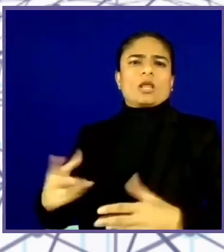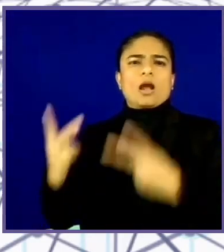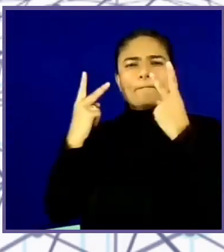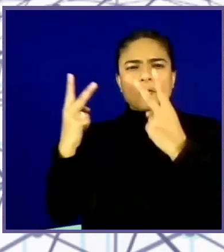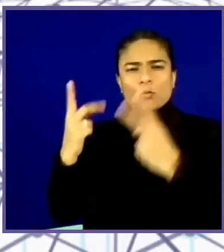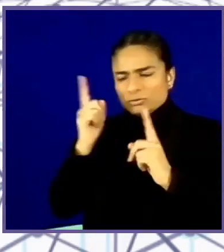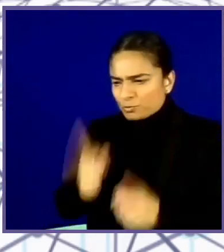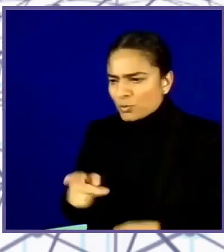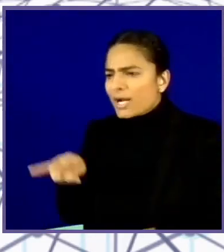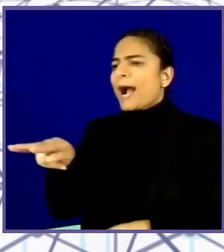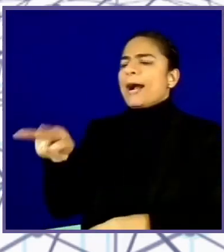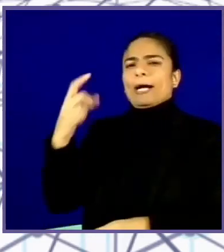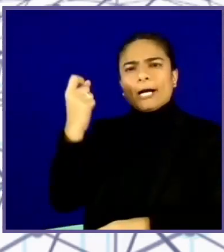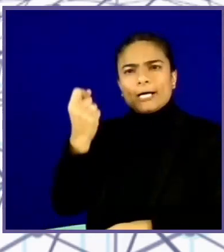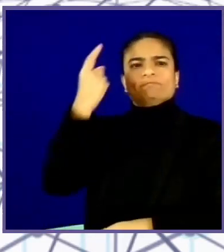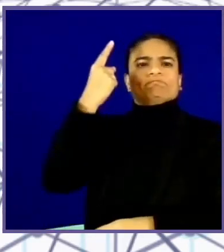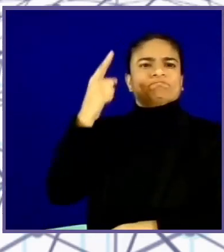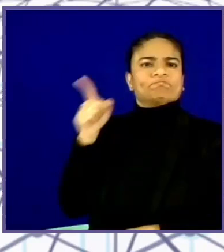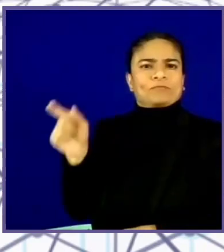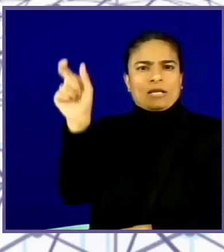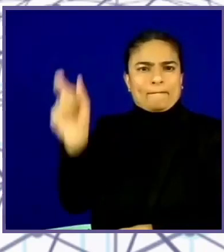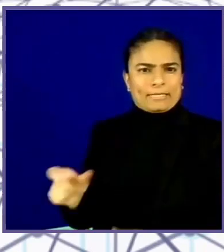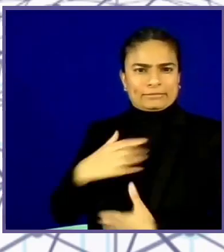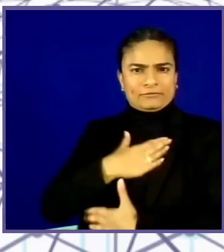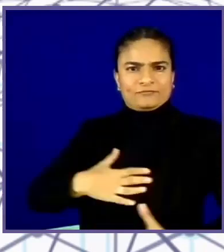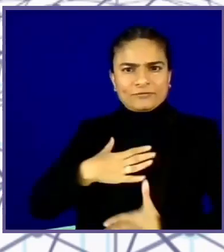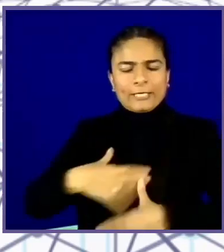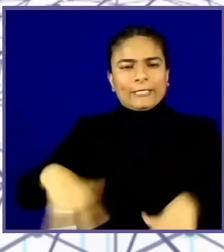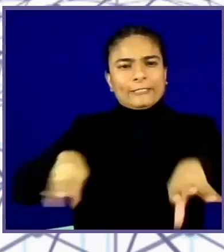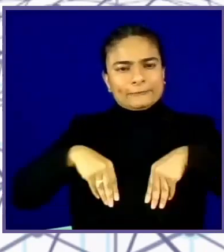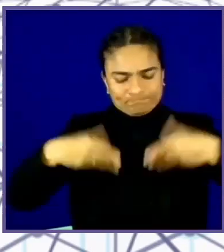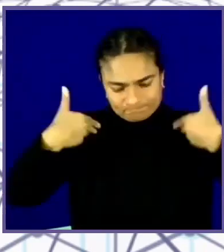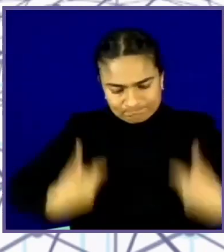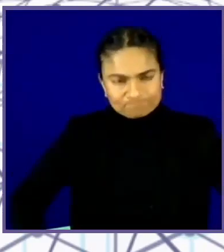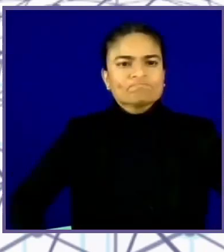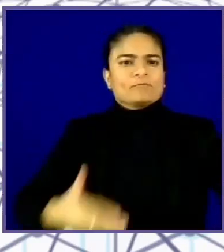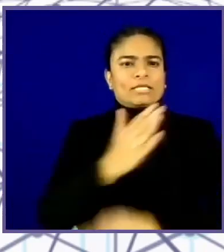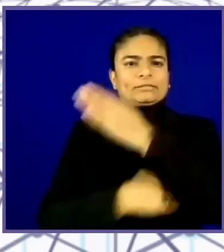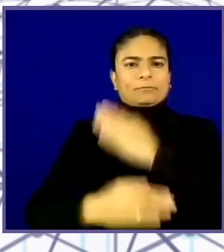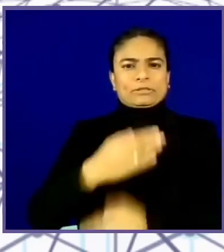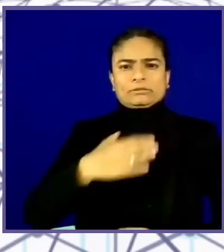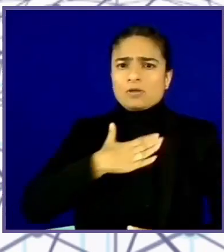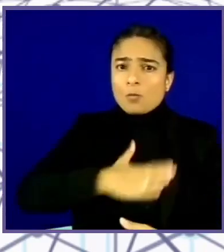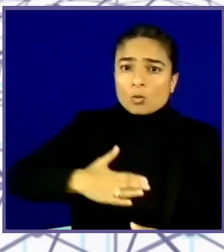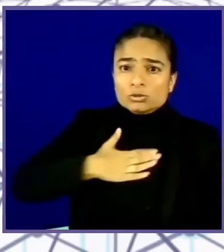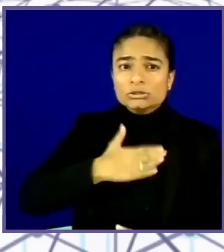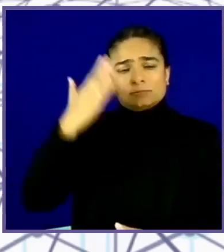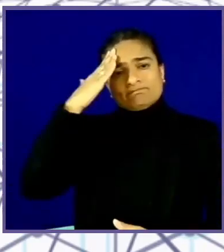or link with relevant education counselling and psychosocial supports alongside the provision